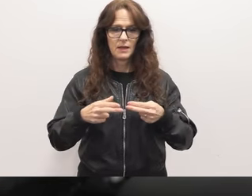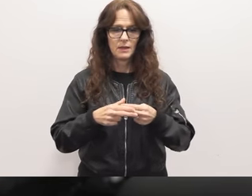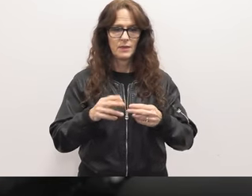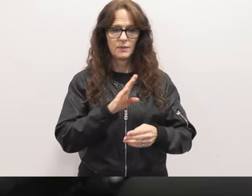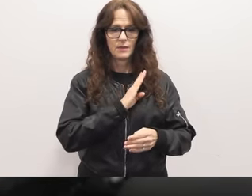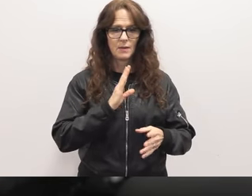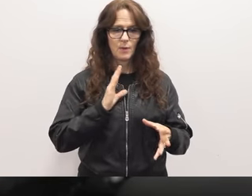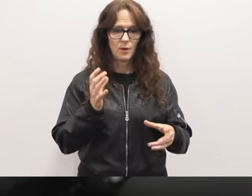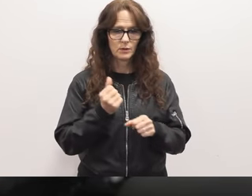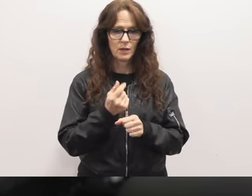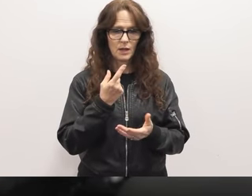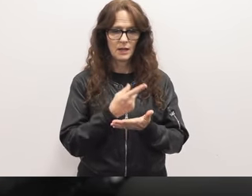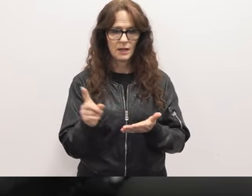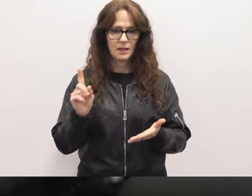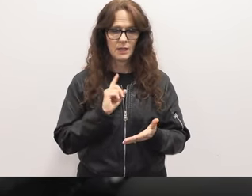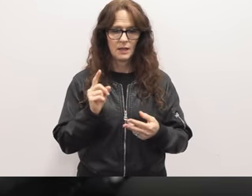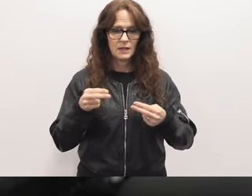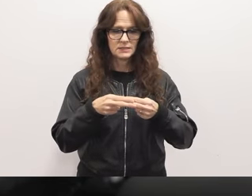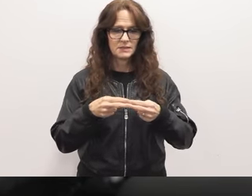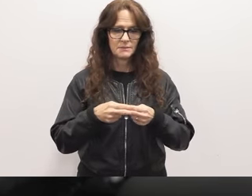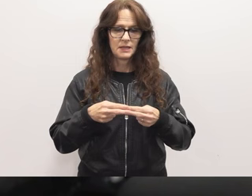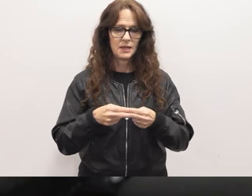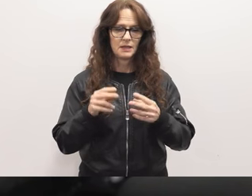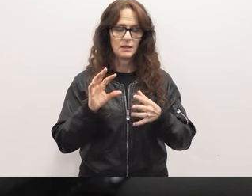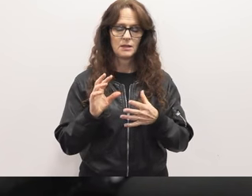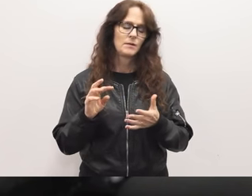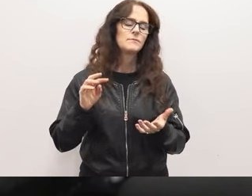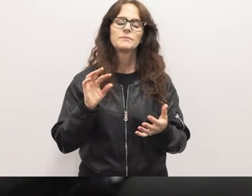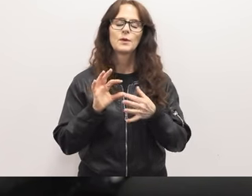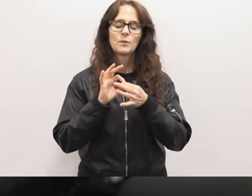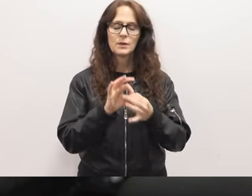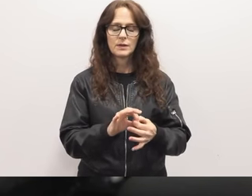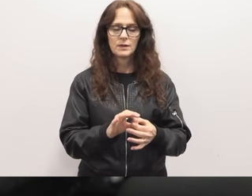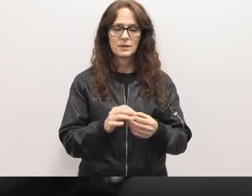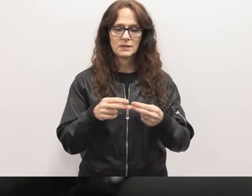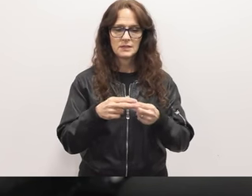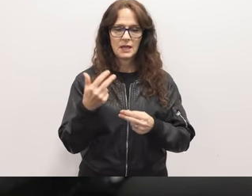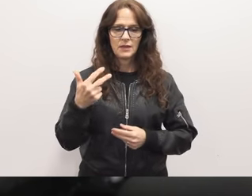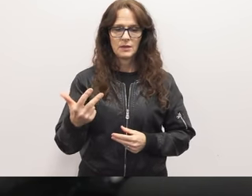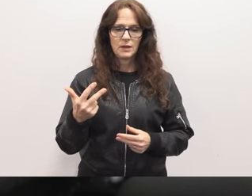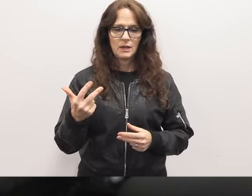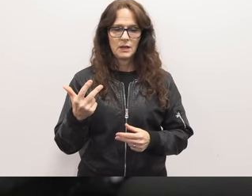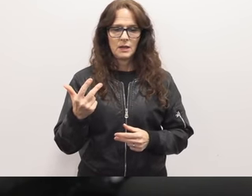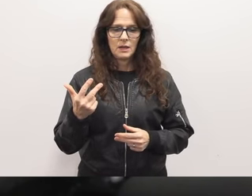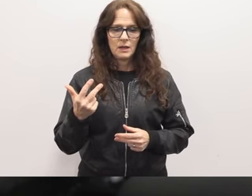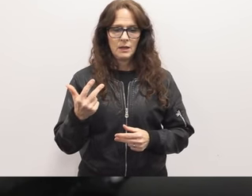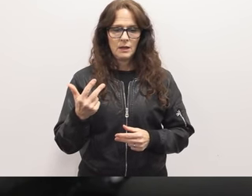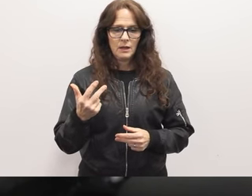a set of slides referring to slide three. So I will kick off and then Mr. Moskovitz